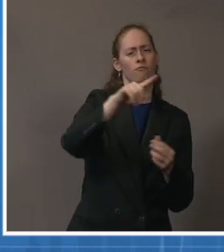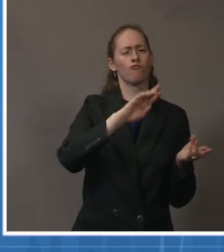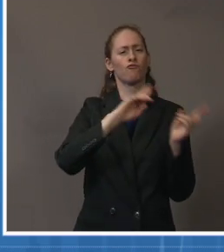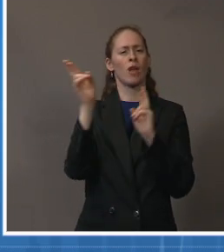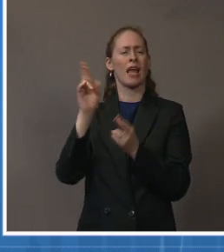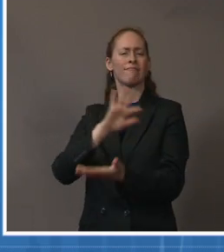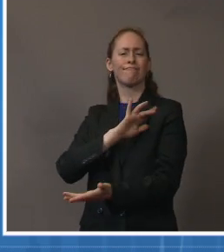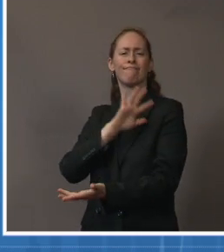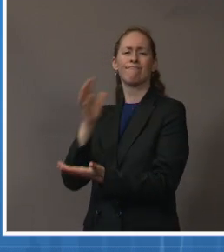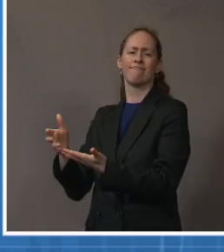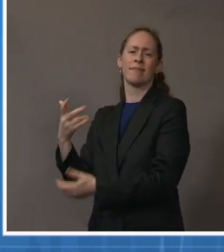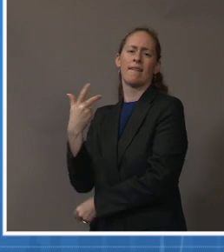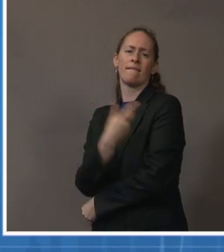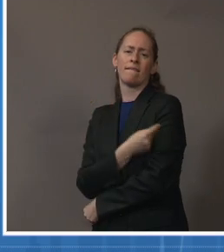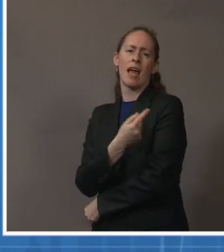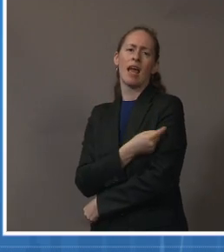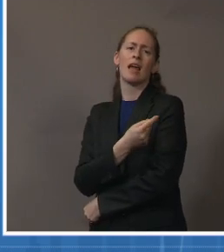is guided by a three-part approach: